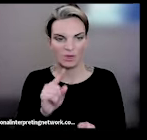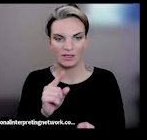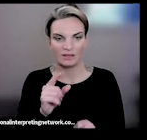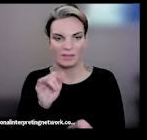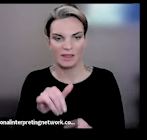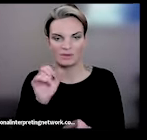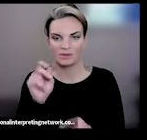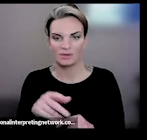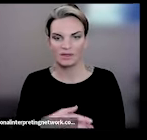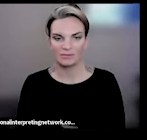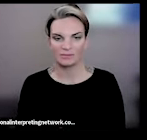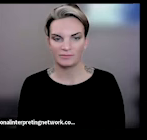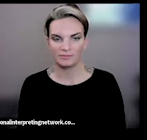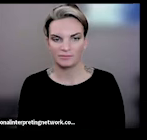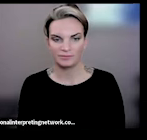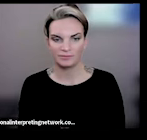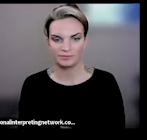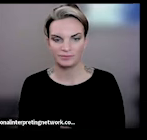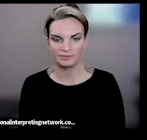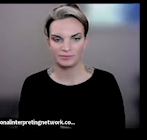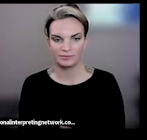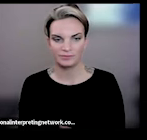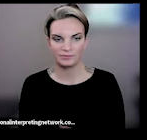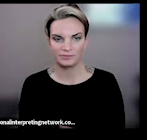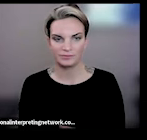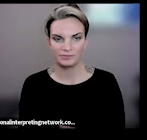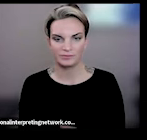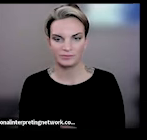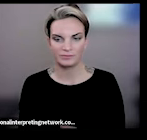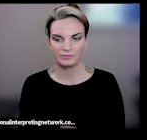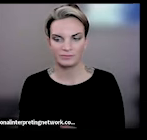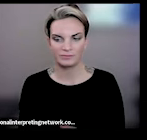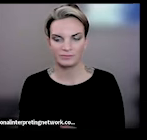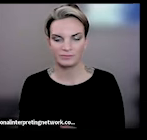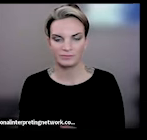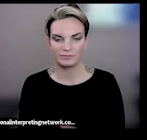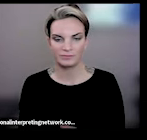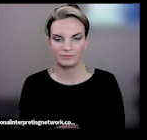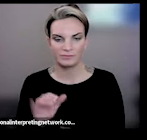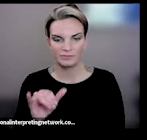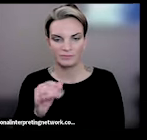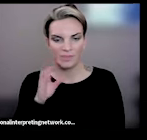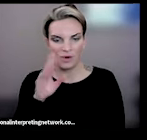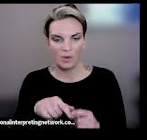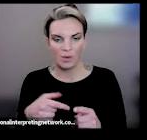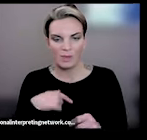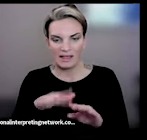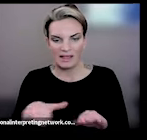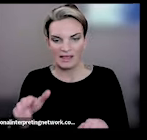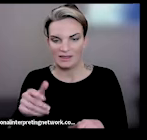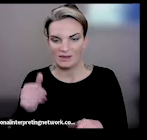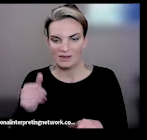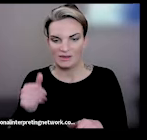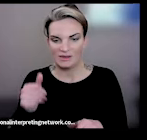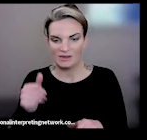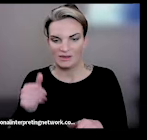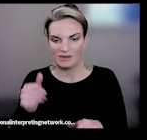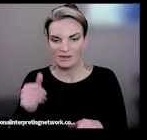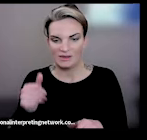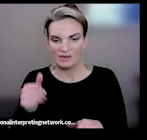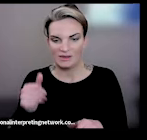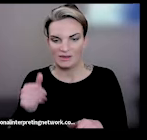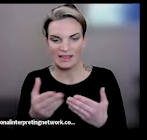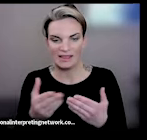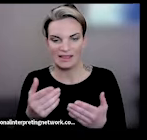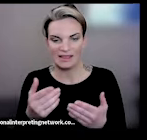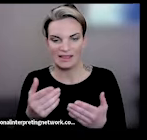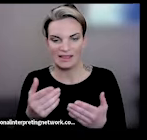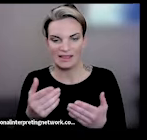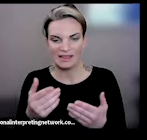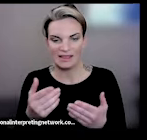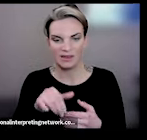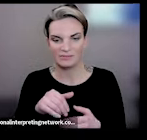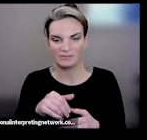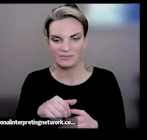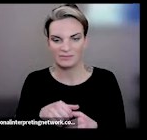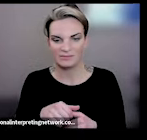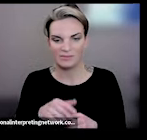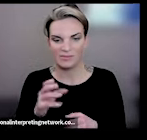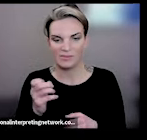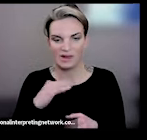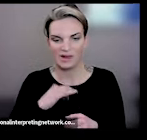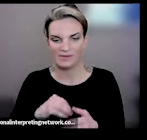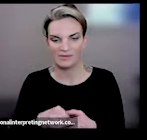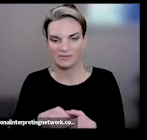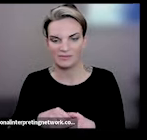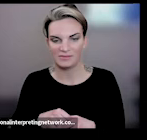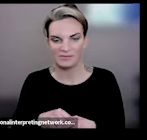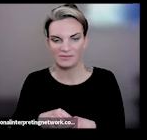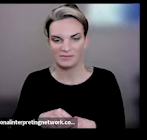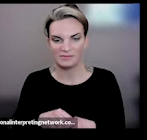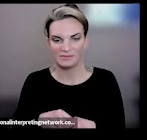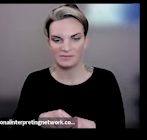okay. DEVON: Where were you when my toddlers weren't eating? Wow that would have been so helpful.